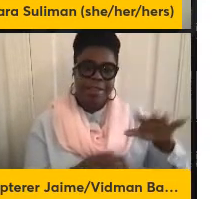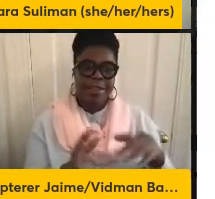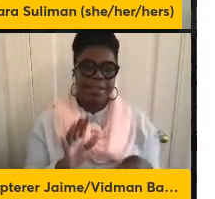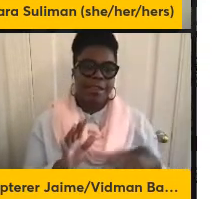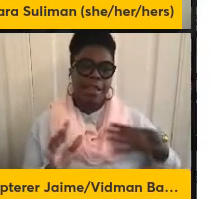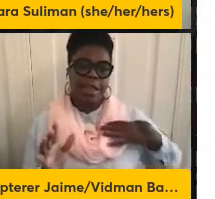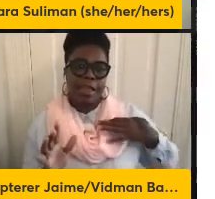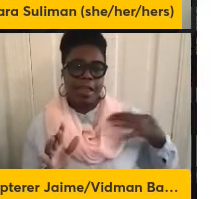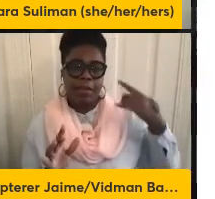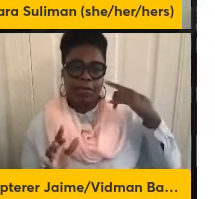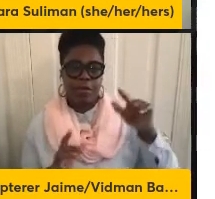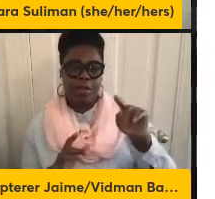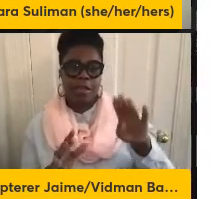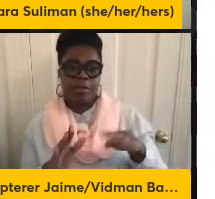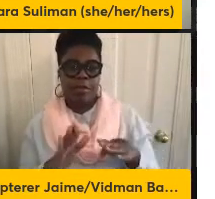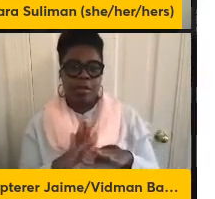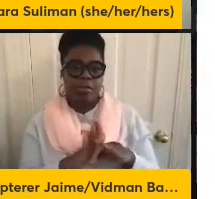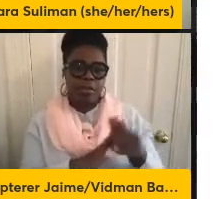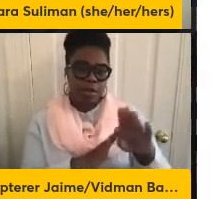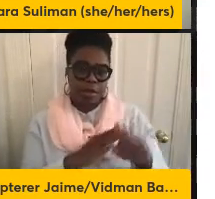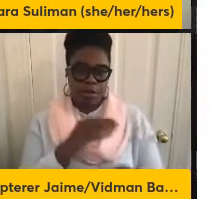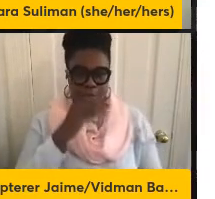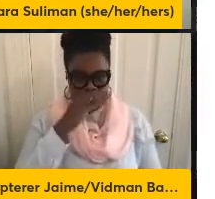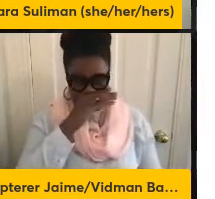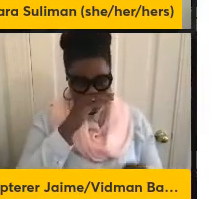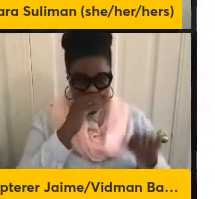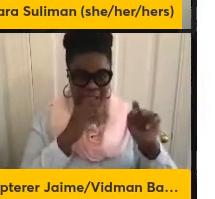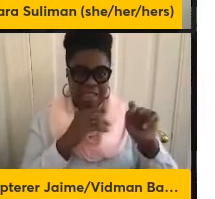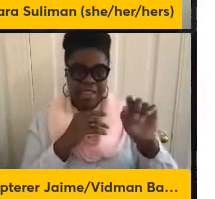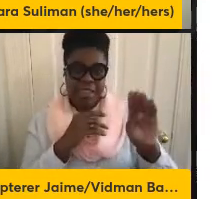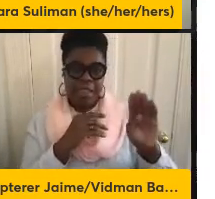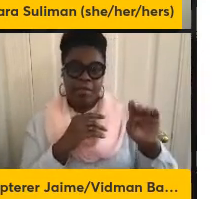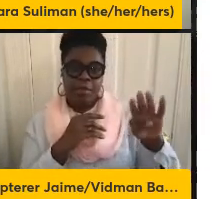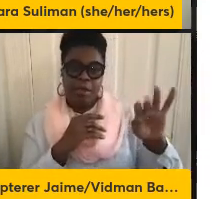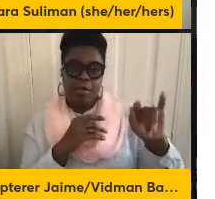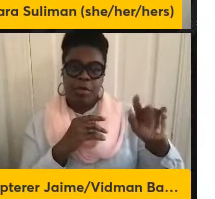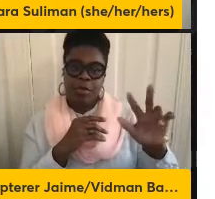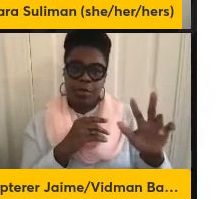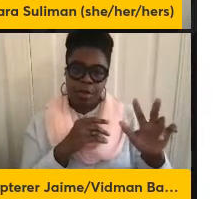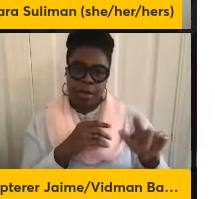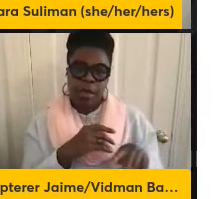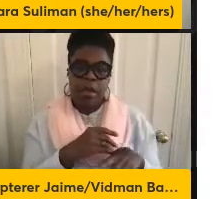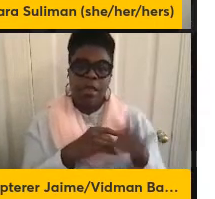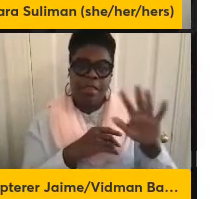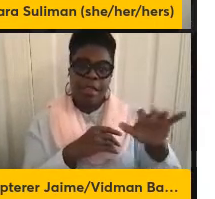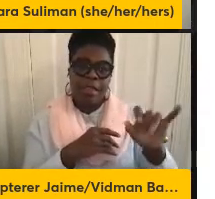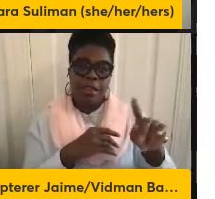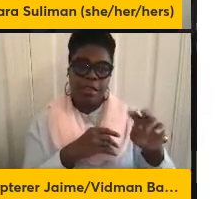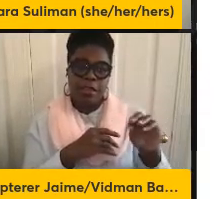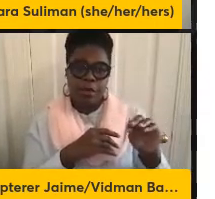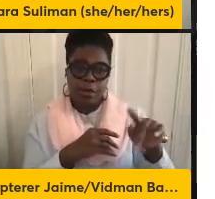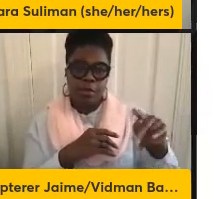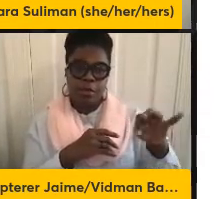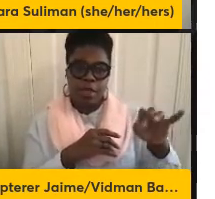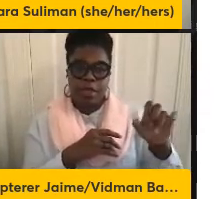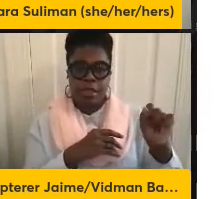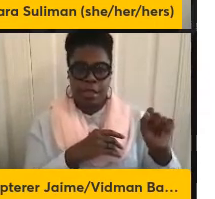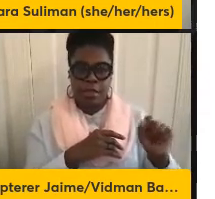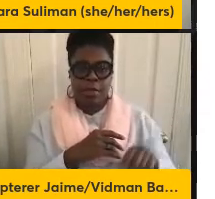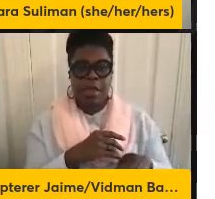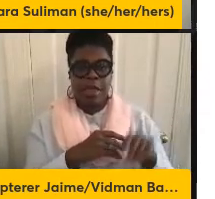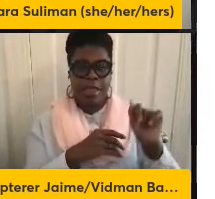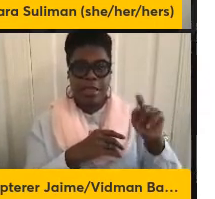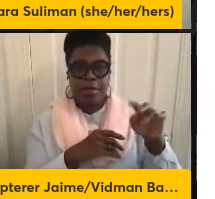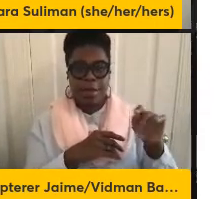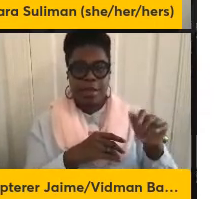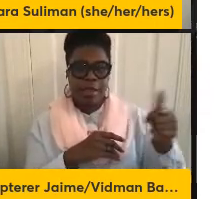for TB progression. So what is ATP one, B three, it's an a sodium potassium ATPase and this is the transporting subunit